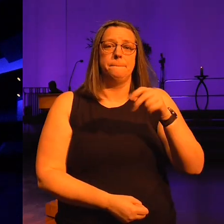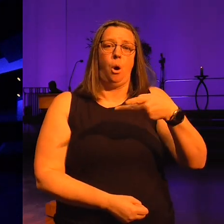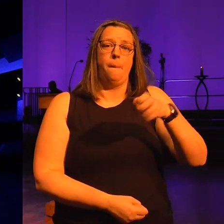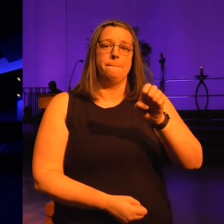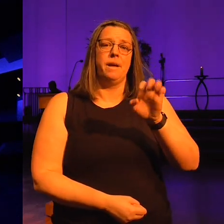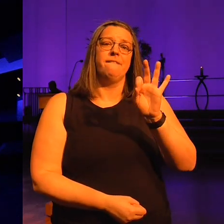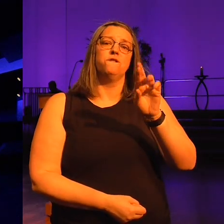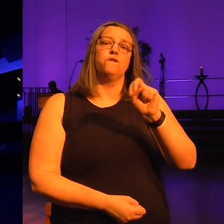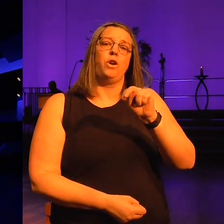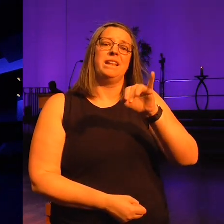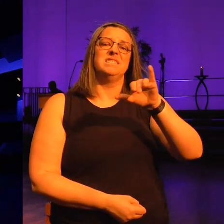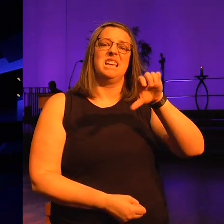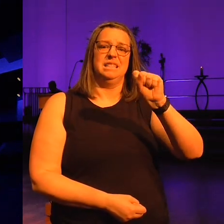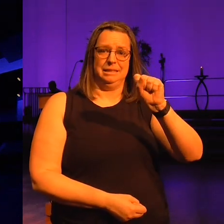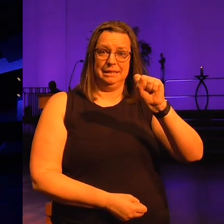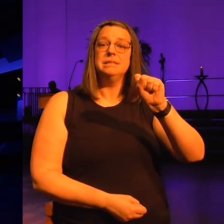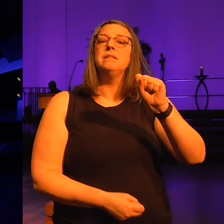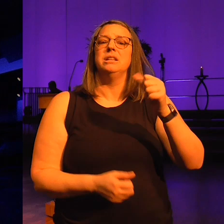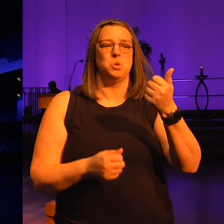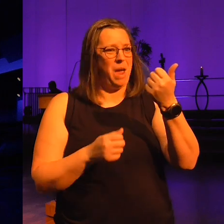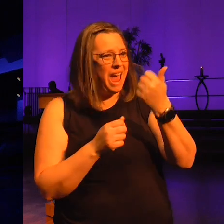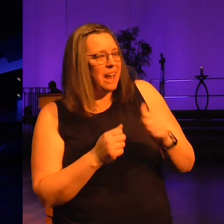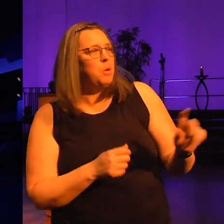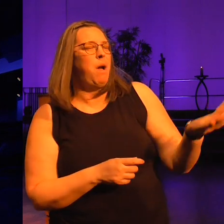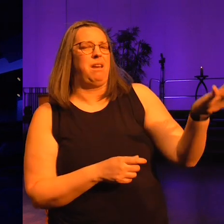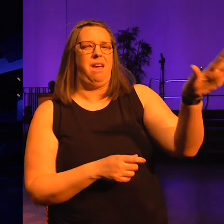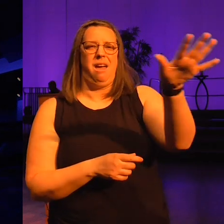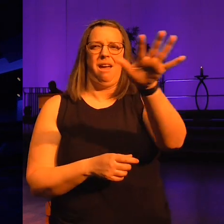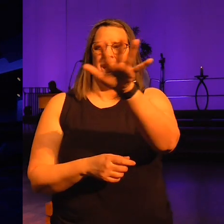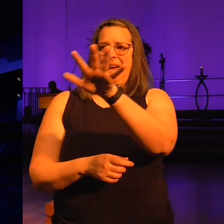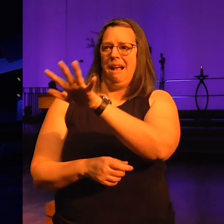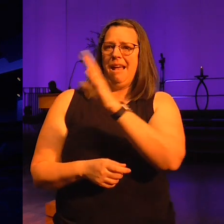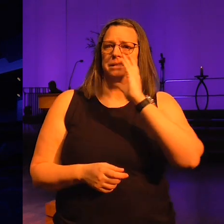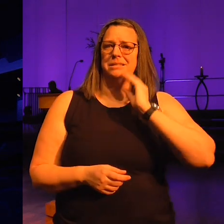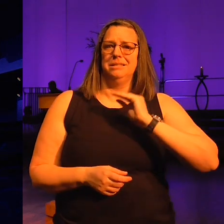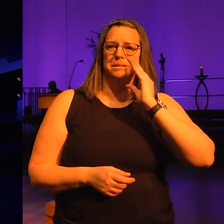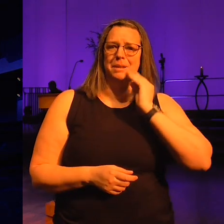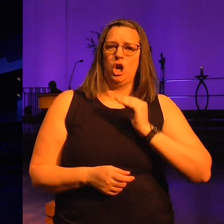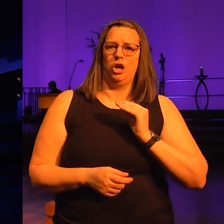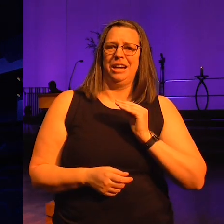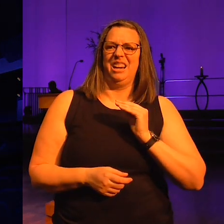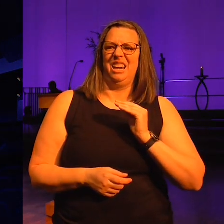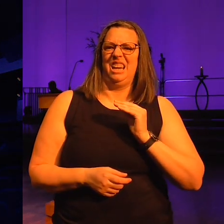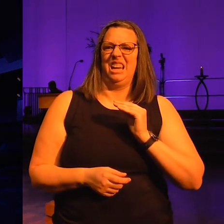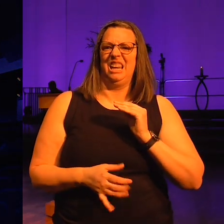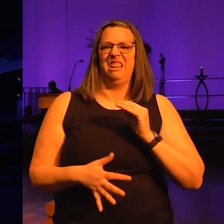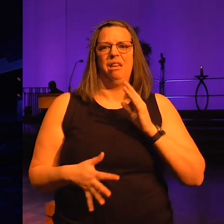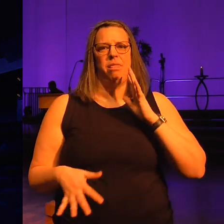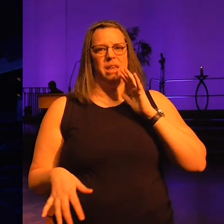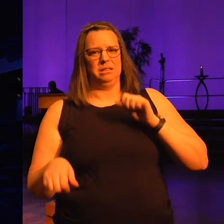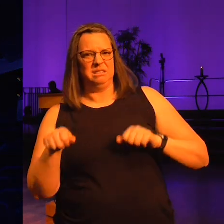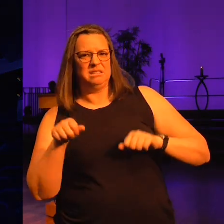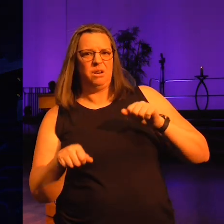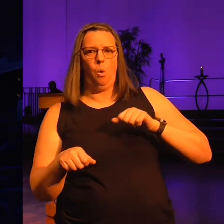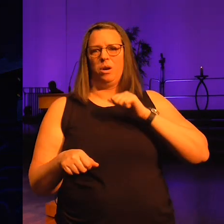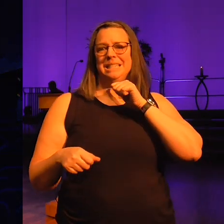anyone else who is experiencing a condition of disease or disharmony we just send love